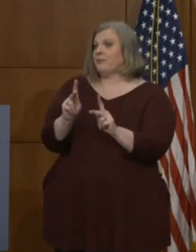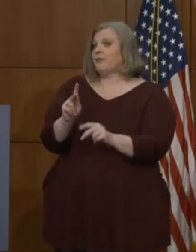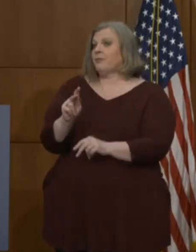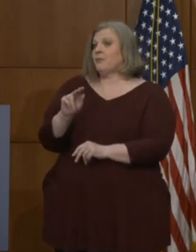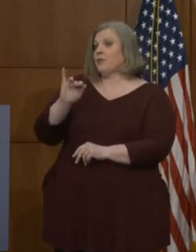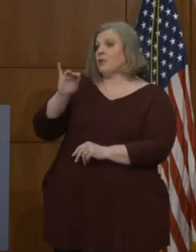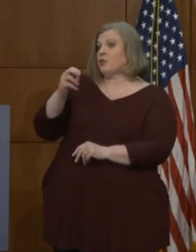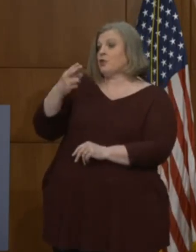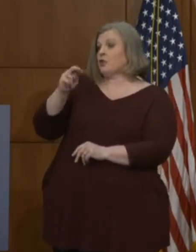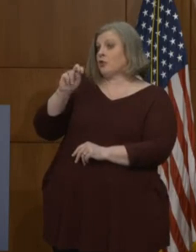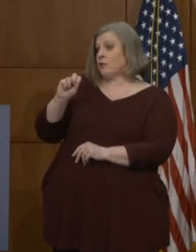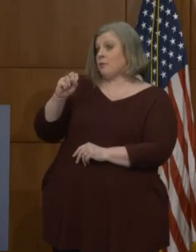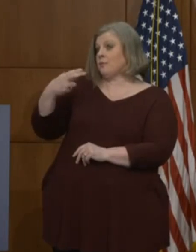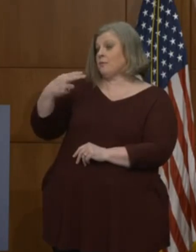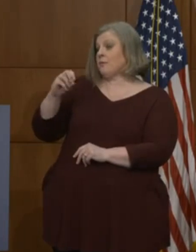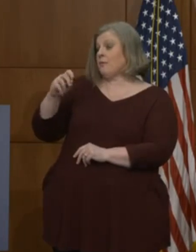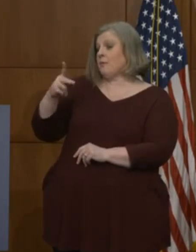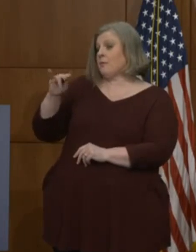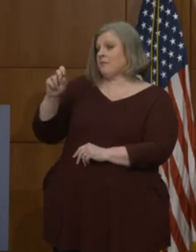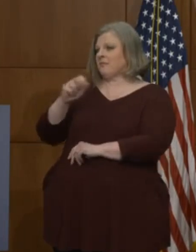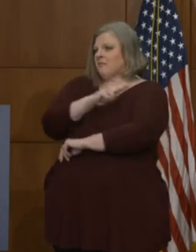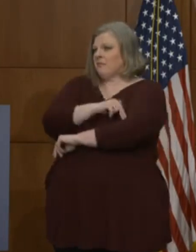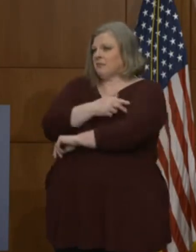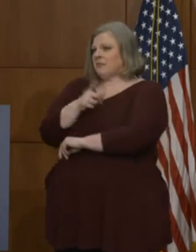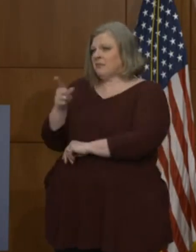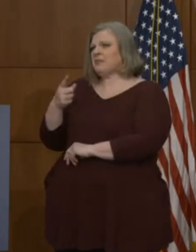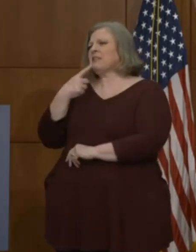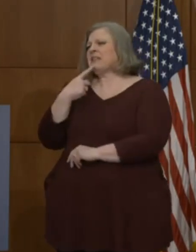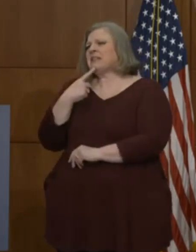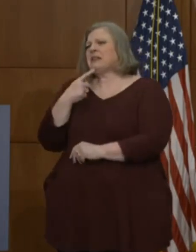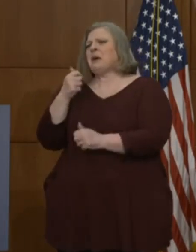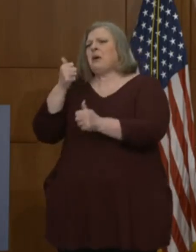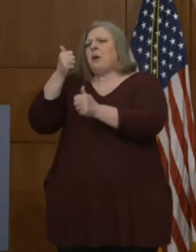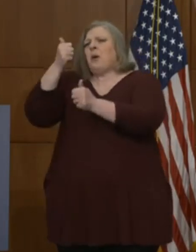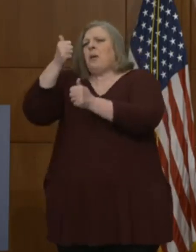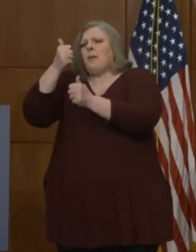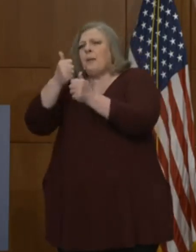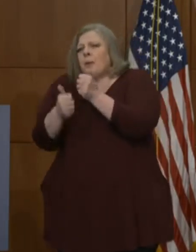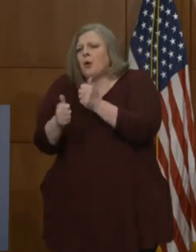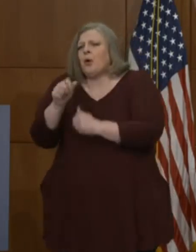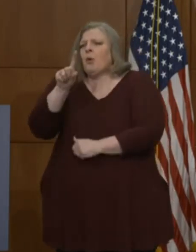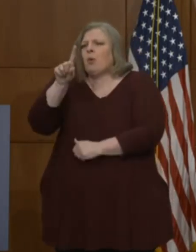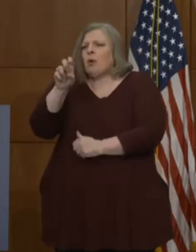THOUSAND VIRGINIANS BUT THE JOHNS HOPKINS A DATA THAT PER JOHNS HOPKINS A DATA THAT PER HUNDRED THOUSAND OR OR SOME